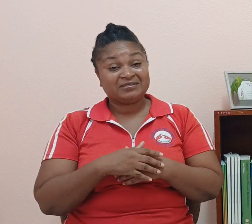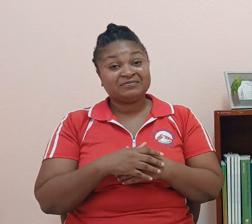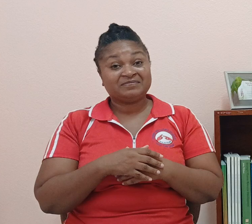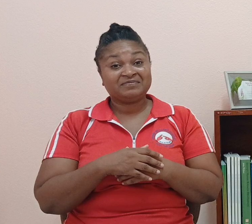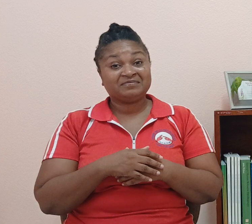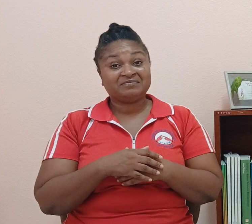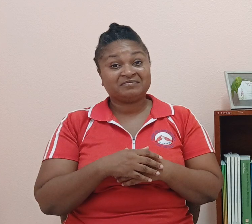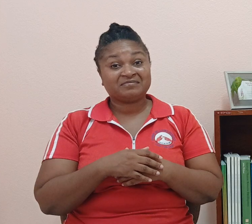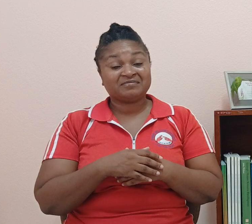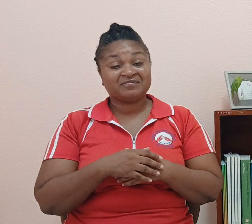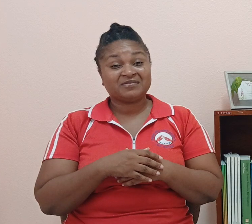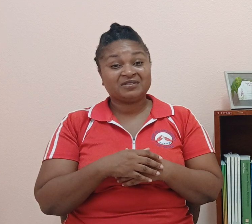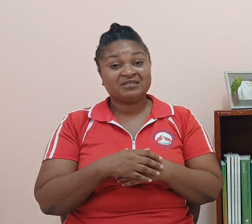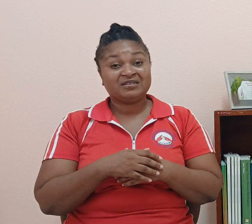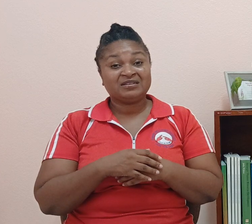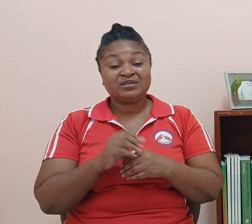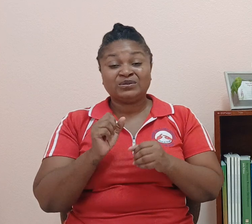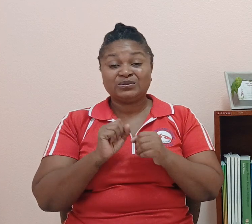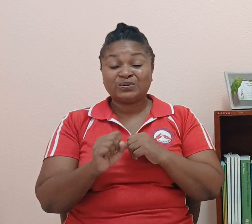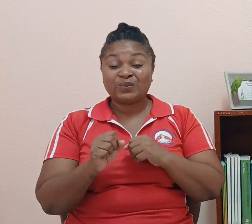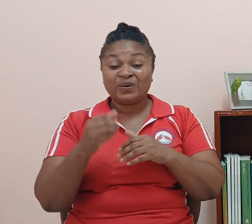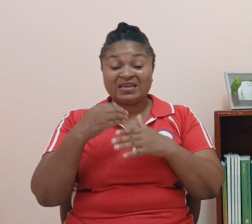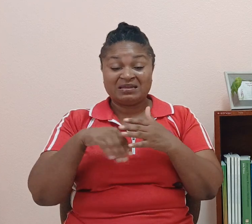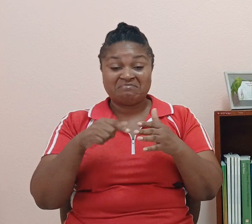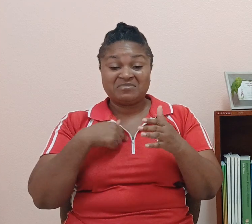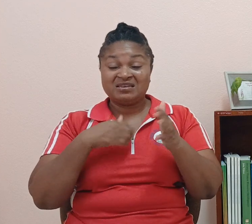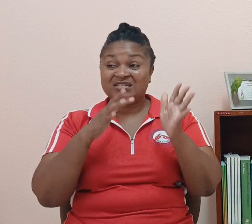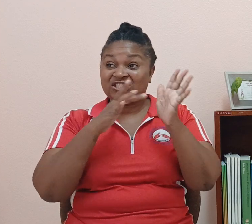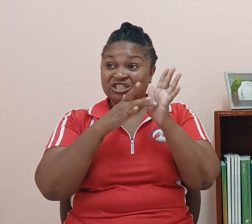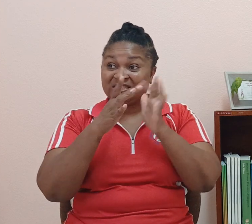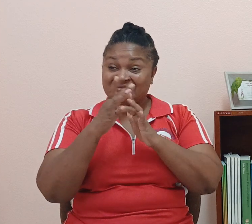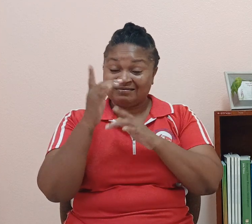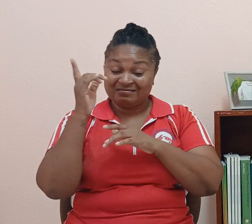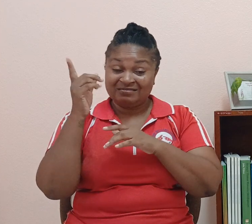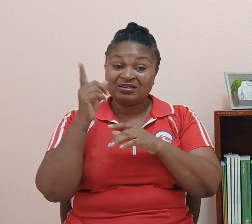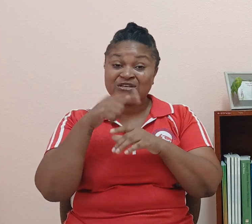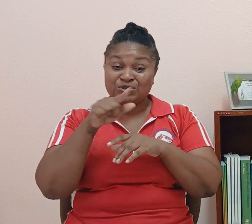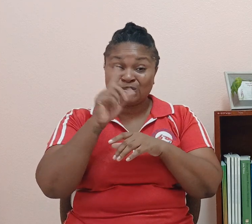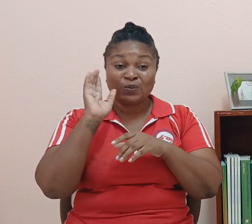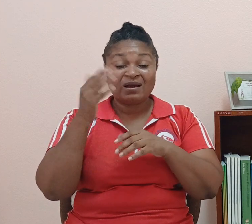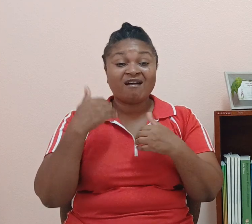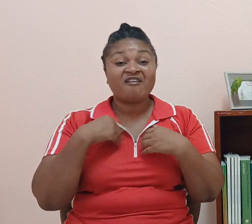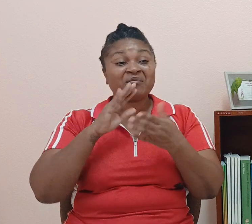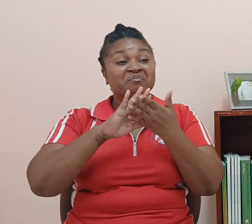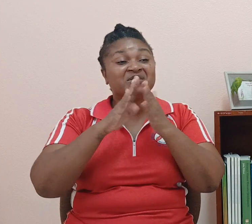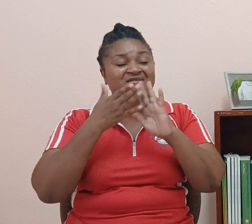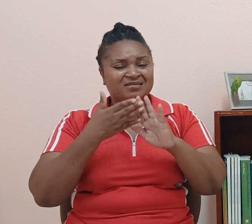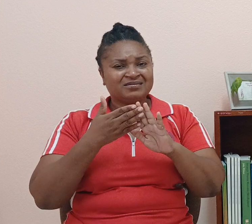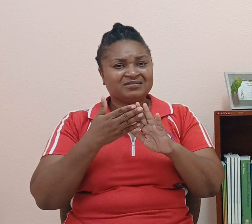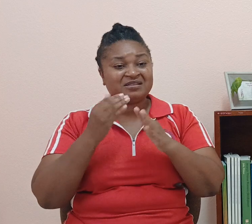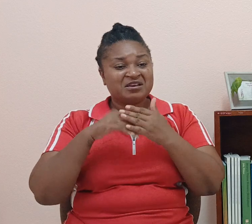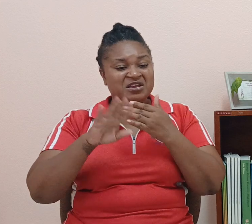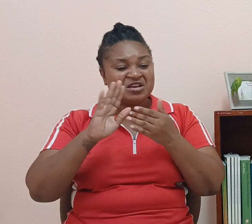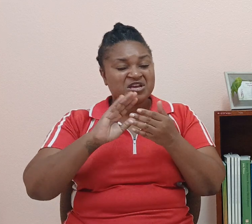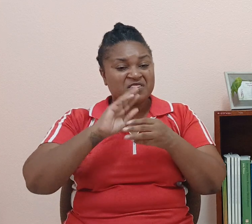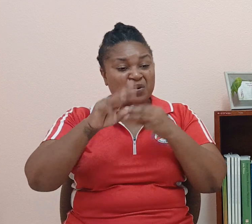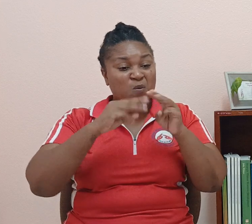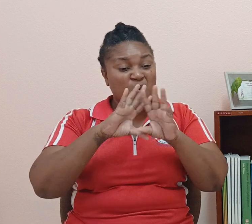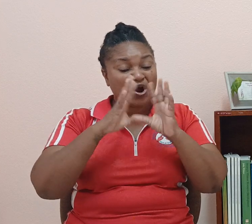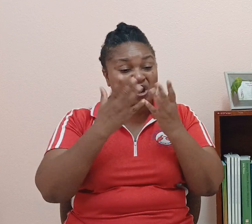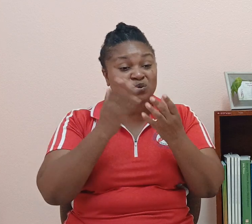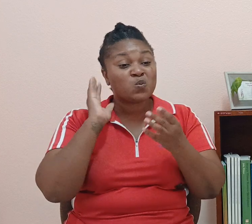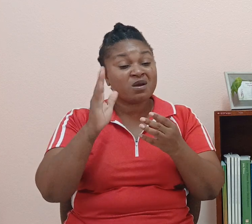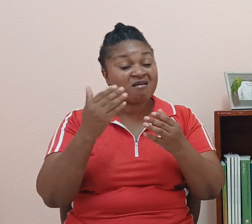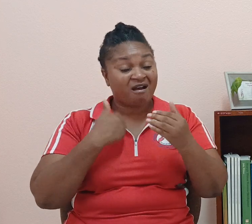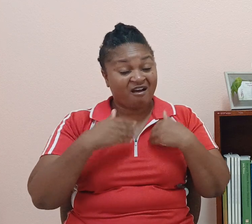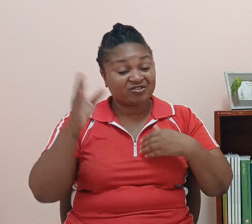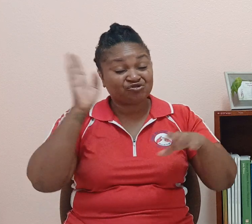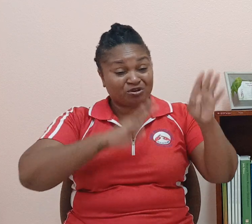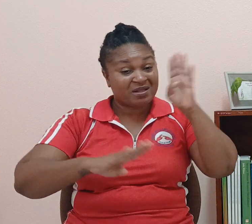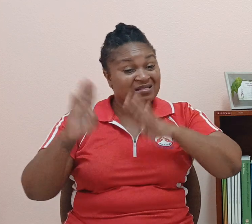that in me you may have peace. In the world you will have tribulation. But